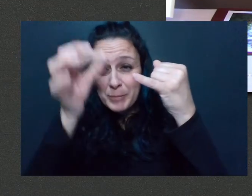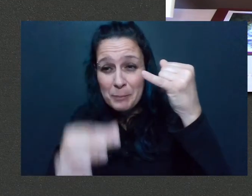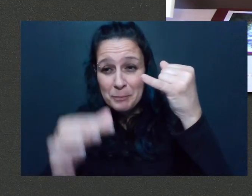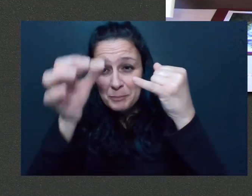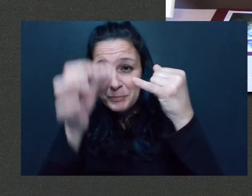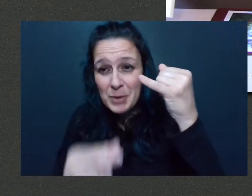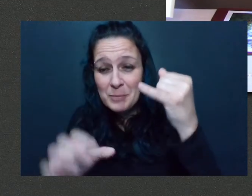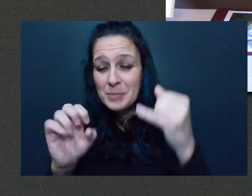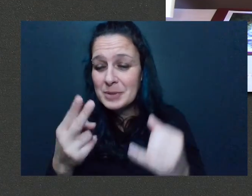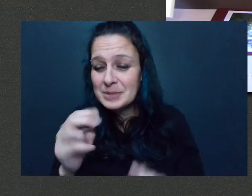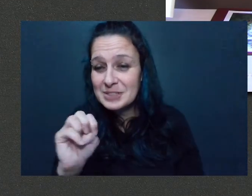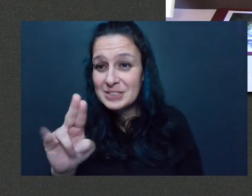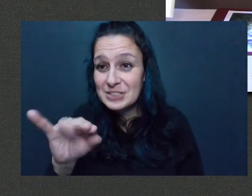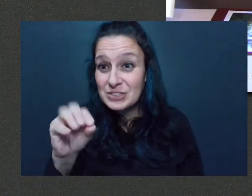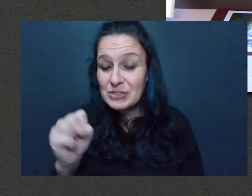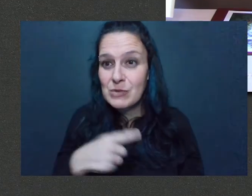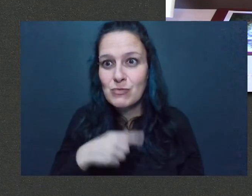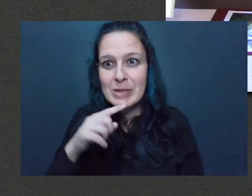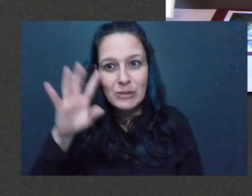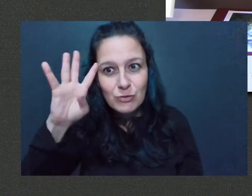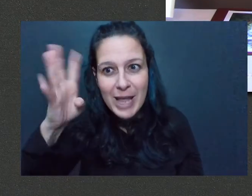That is a very creative bird feeder.